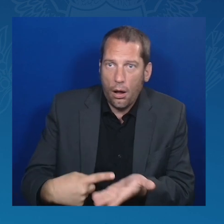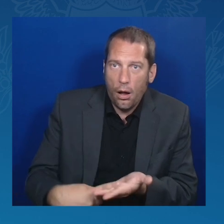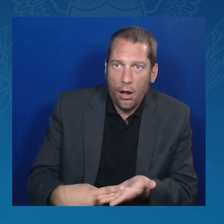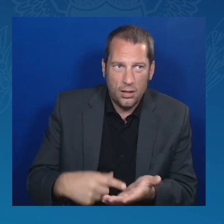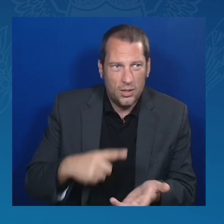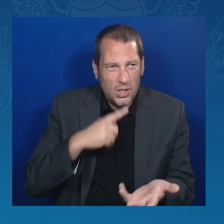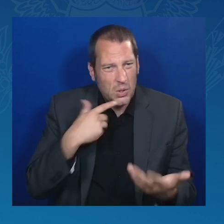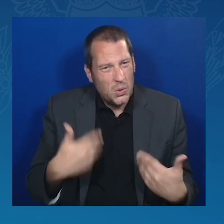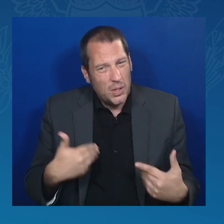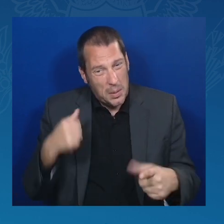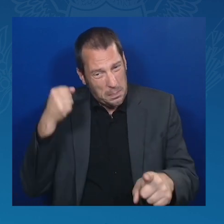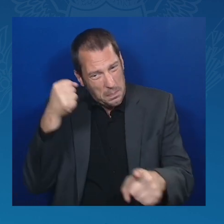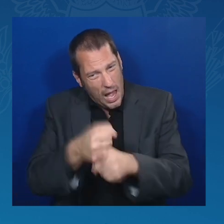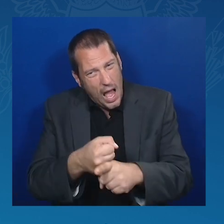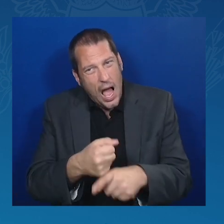that that decision has impacted people.